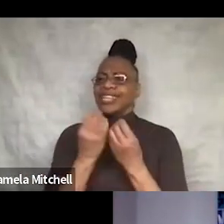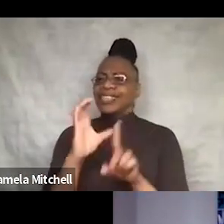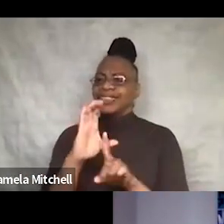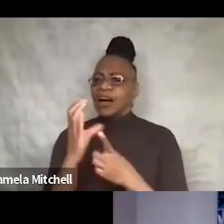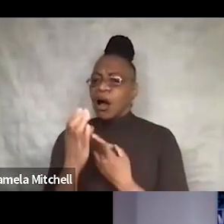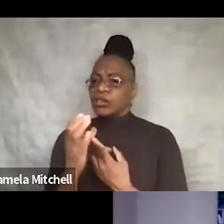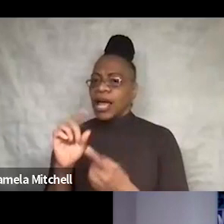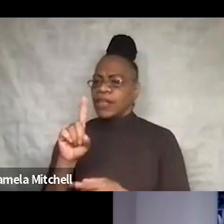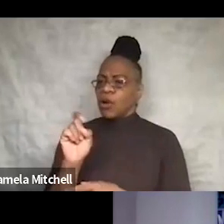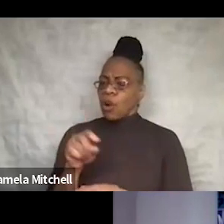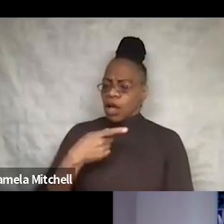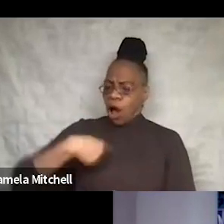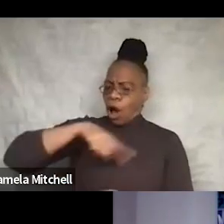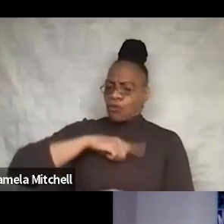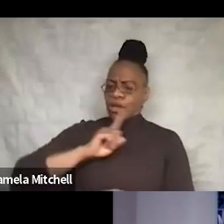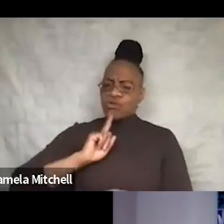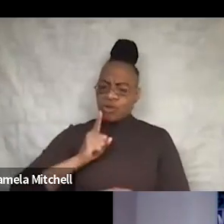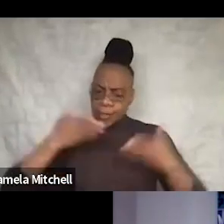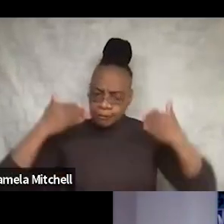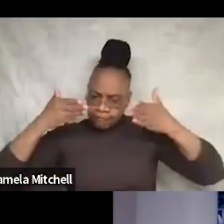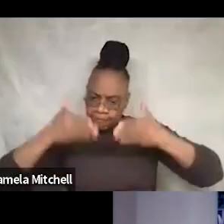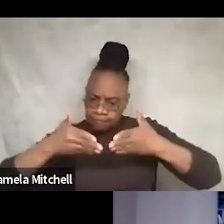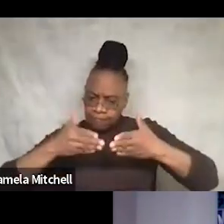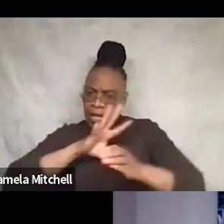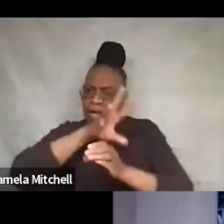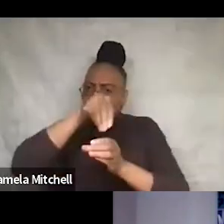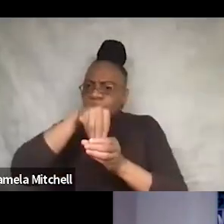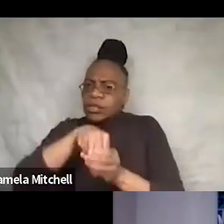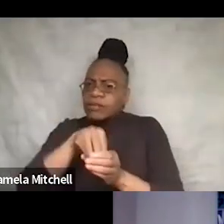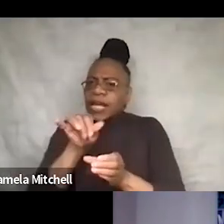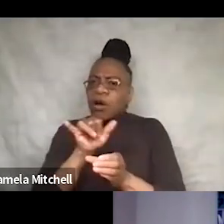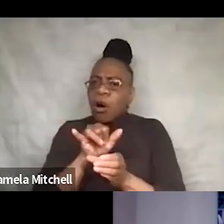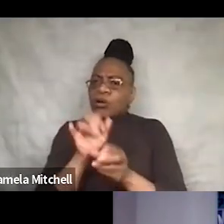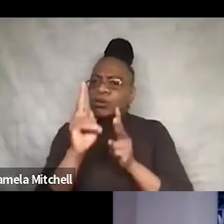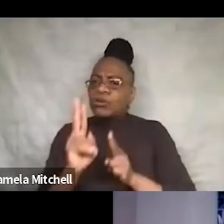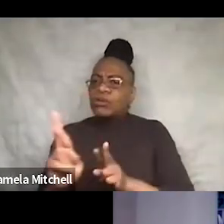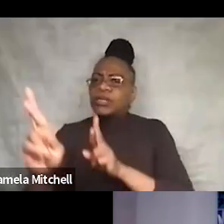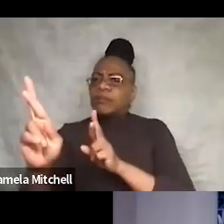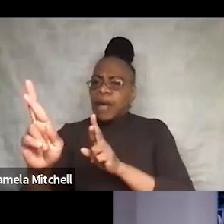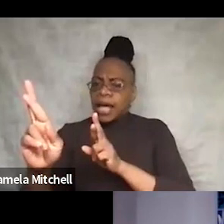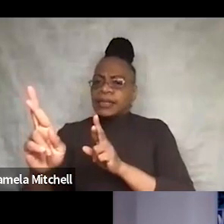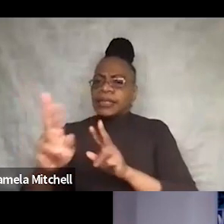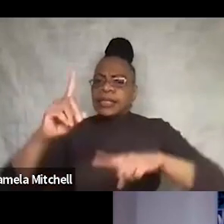centering, leading with inclusivity, and honoring diversity and equity in the work that we're doing?